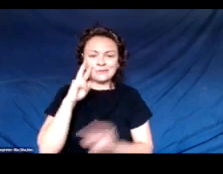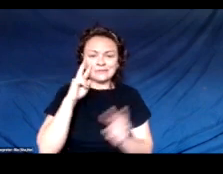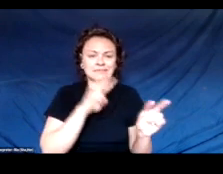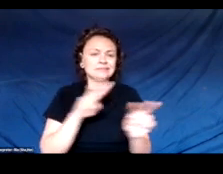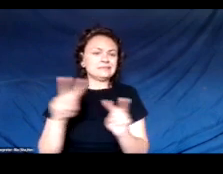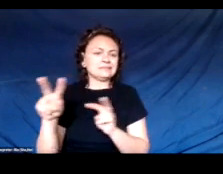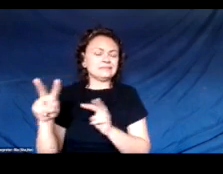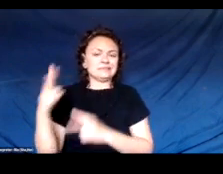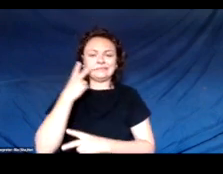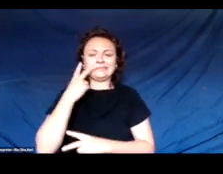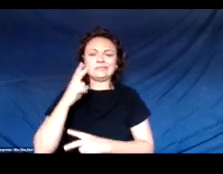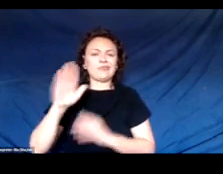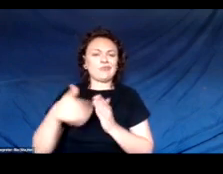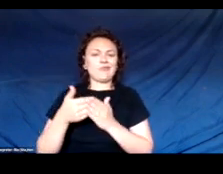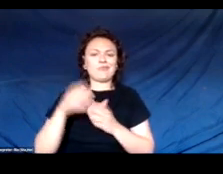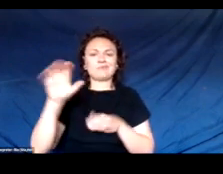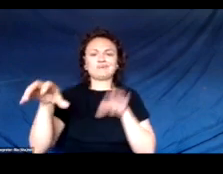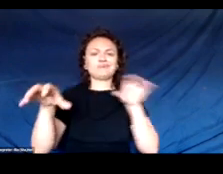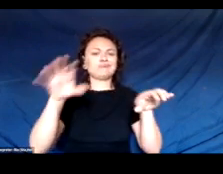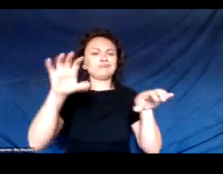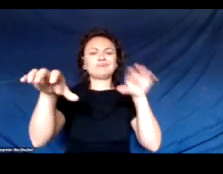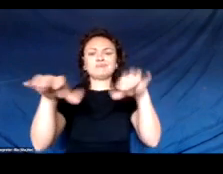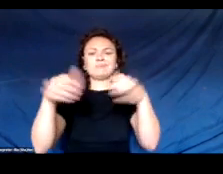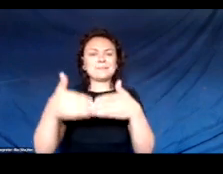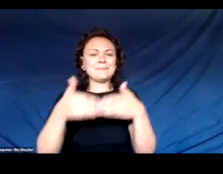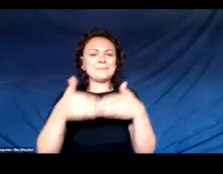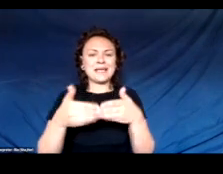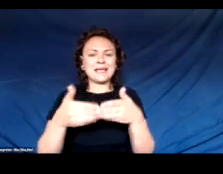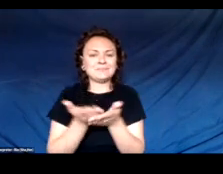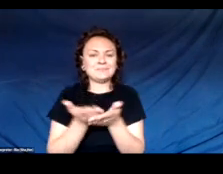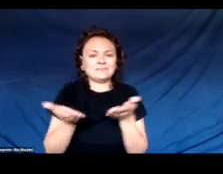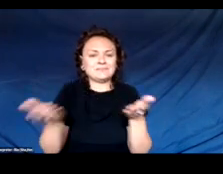And so when Mina was born,